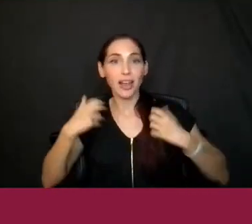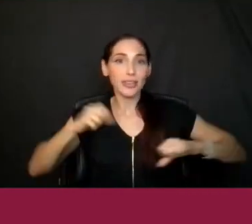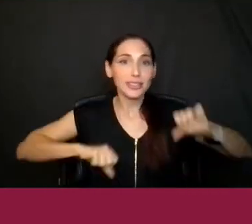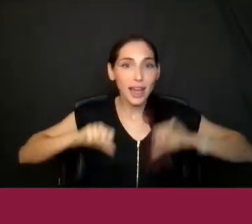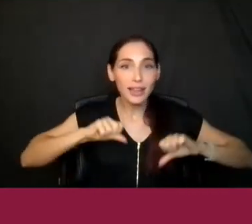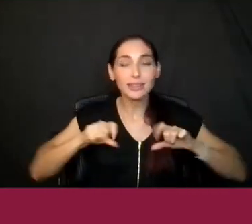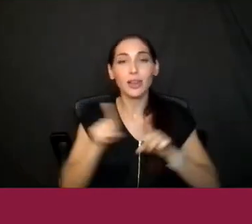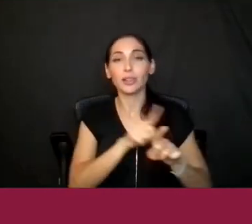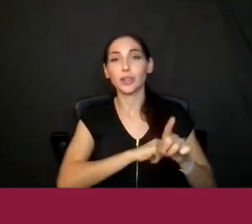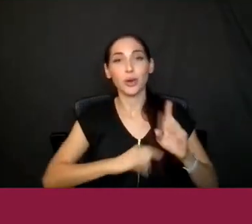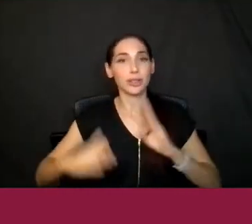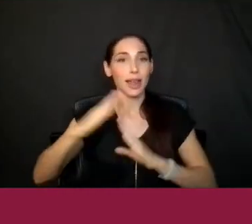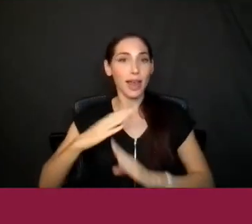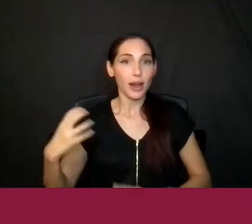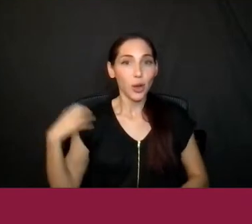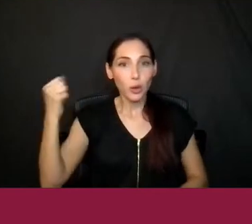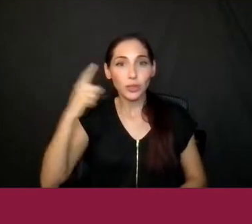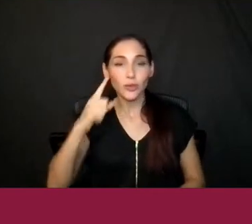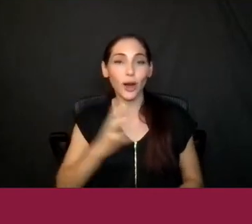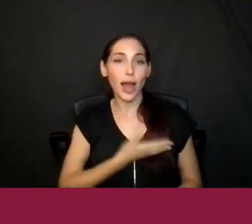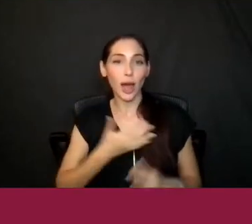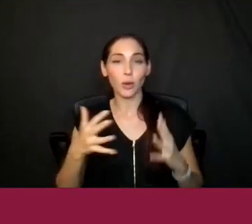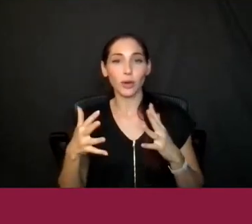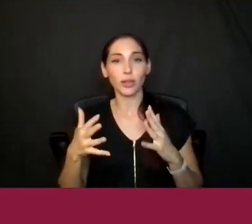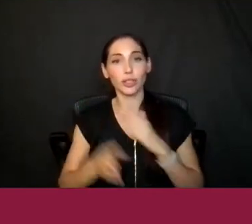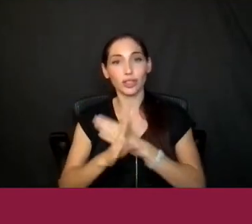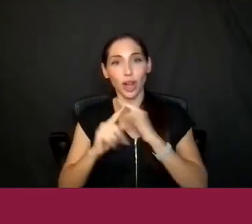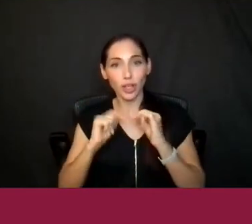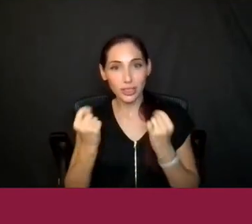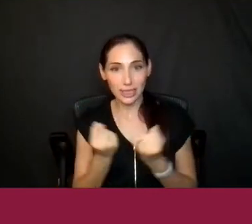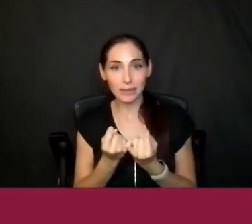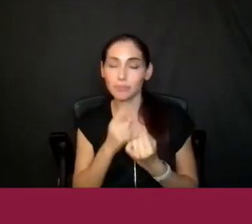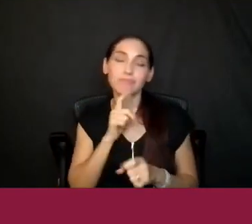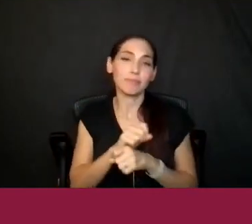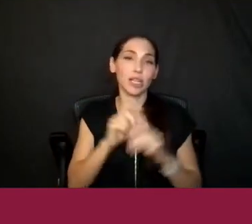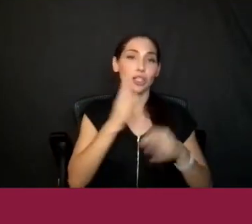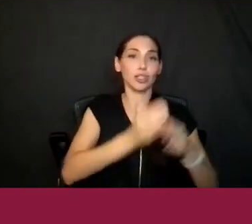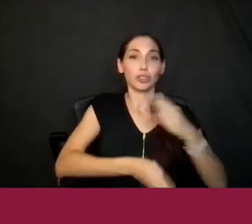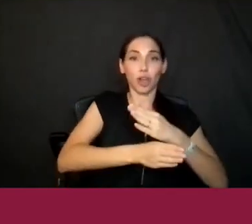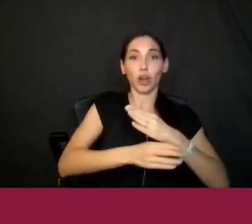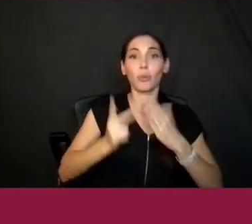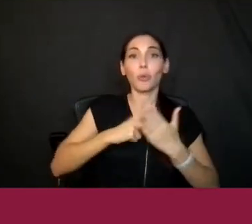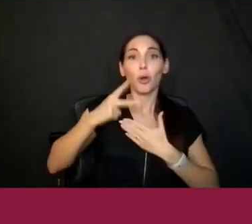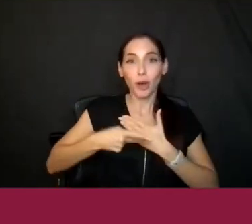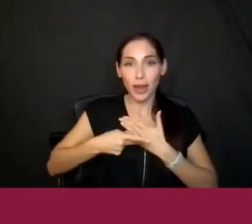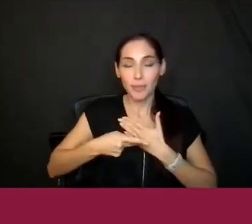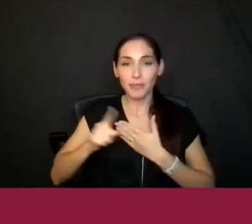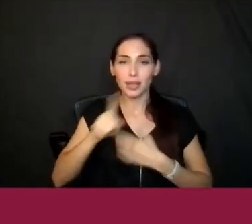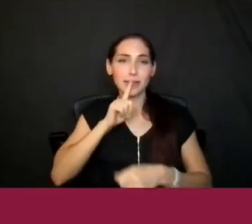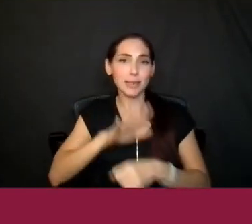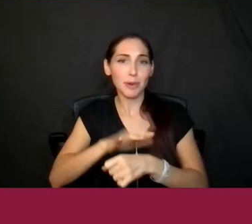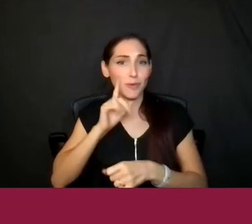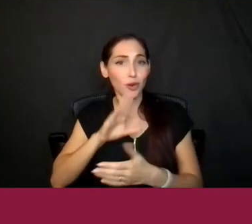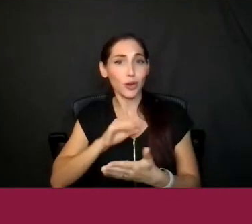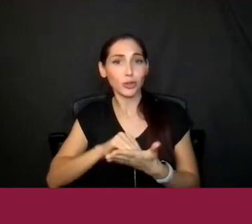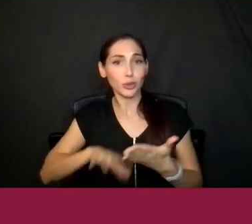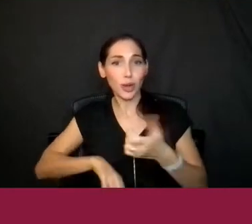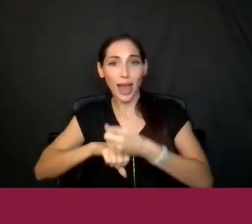head coach of our Marauder soccer team, soccer program. His unwavering commitment to student advocacy, curriculum development,